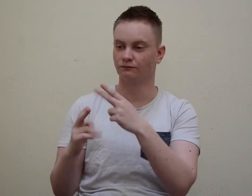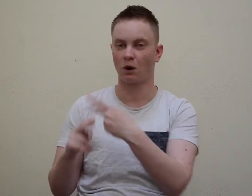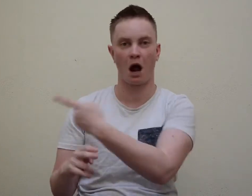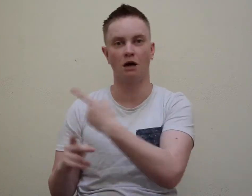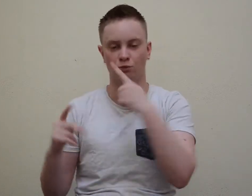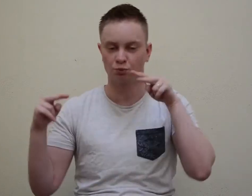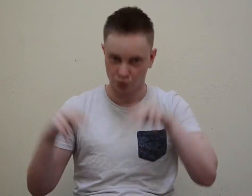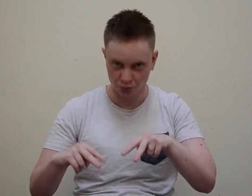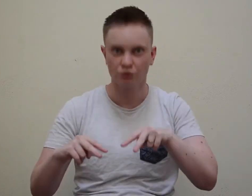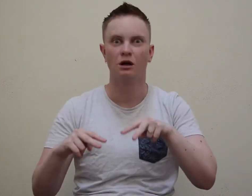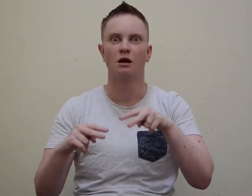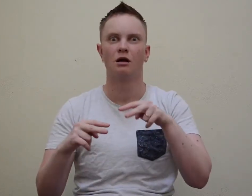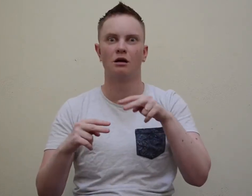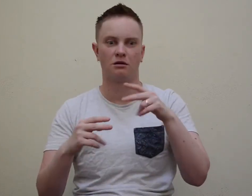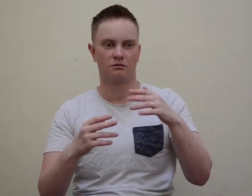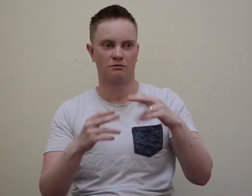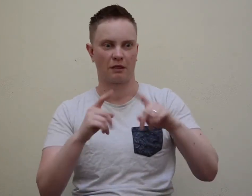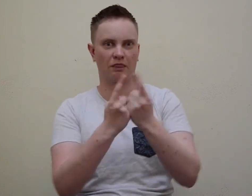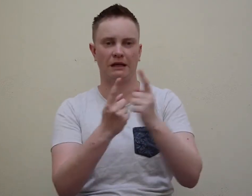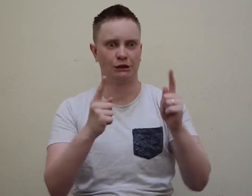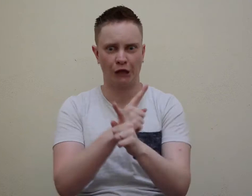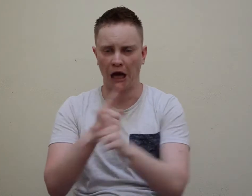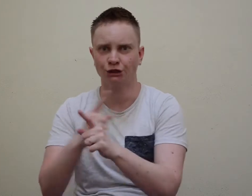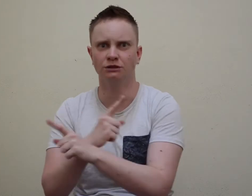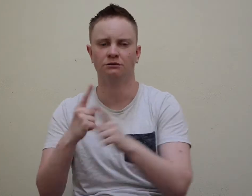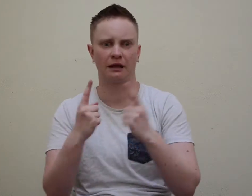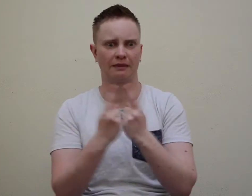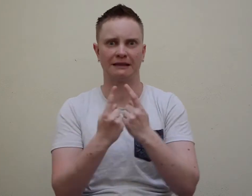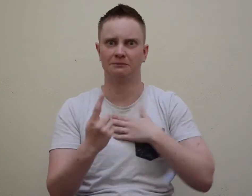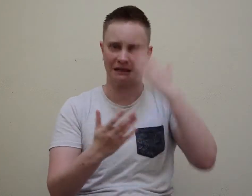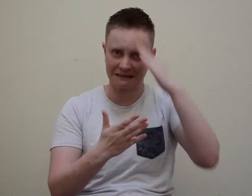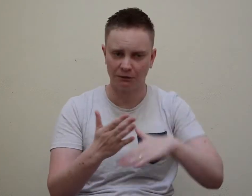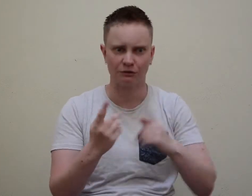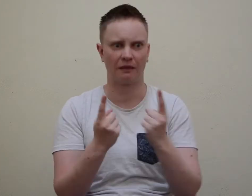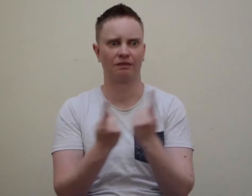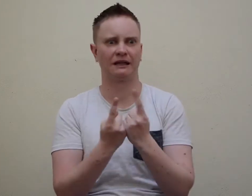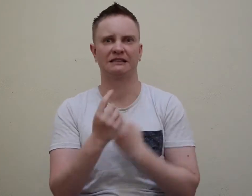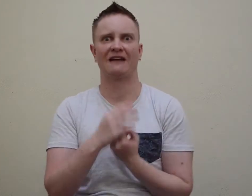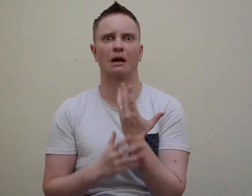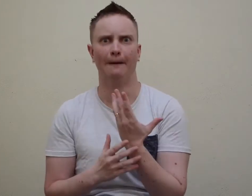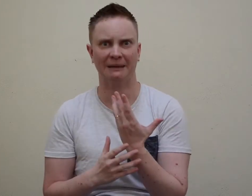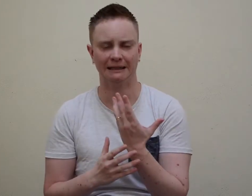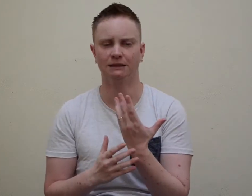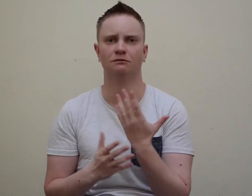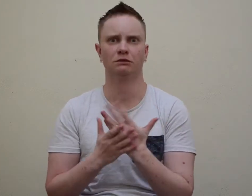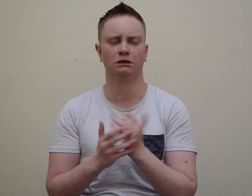I guess we face some challenges, of how things have changed, the things that I've been experiencing